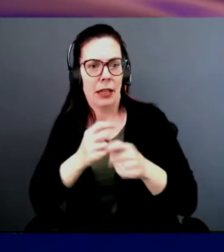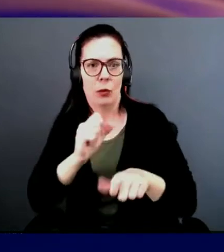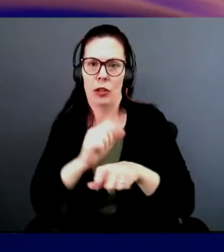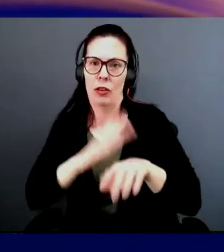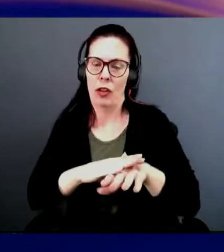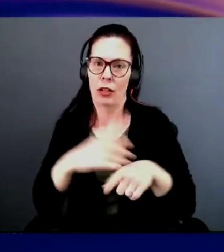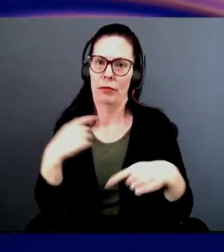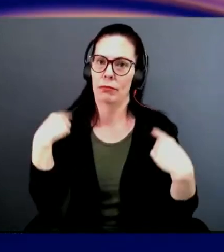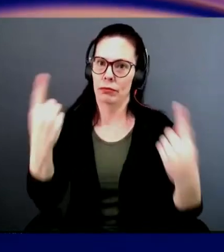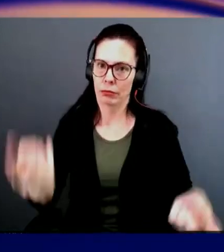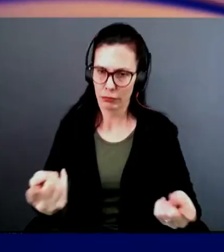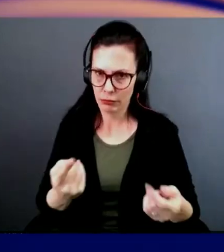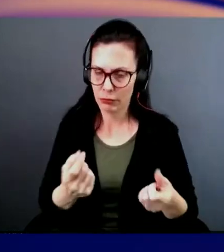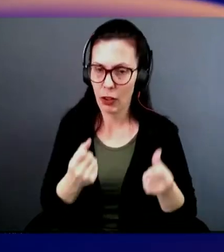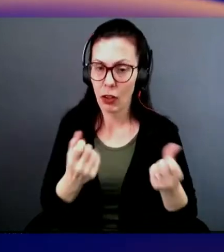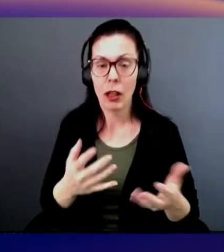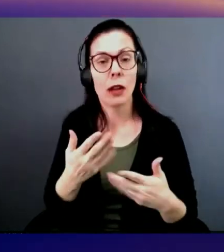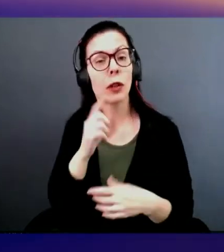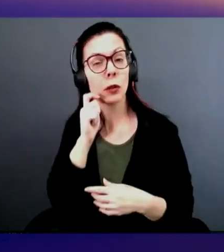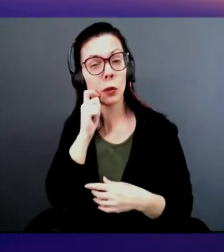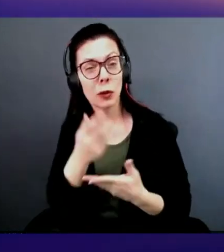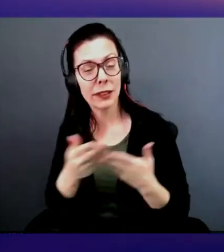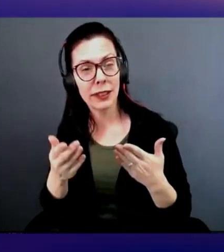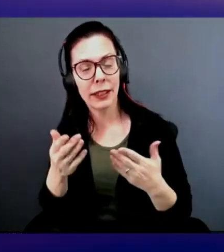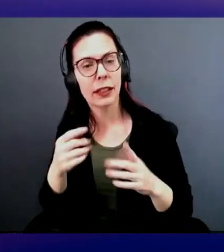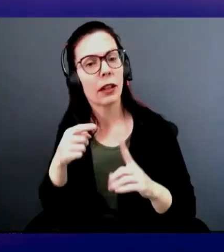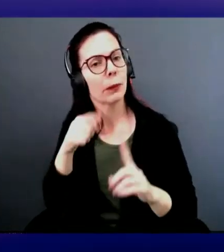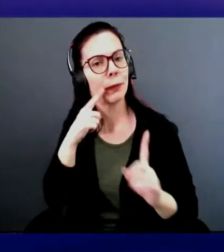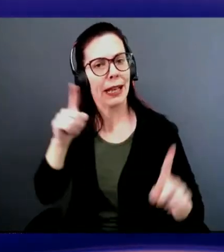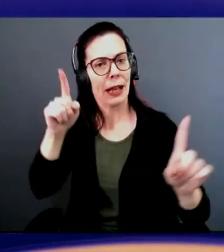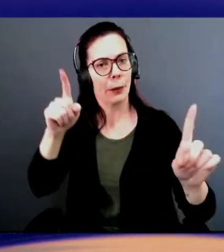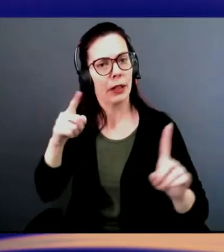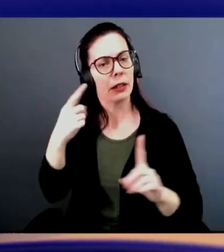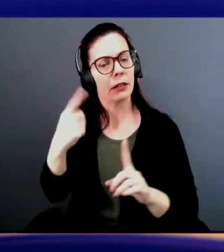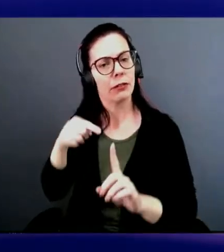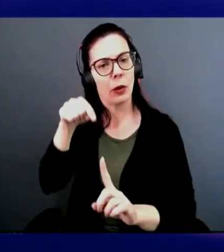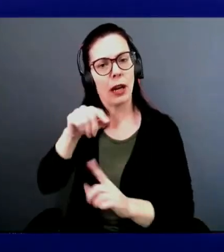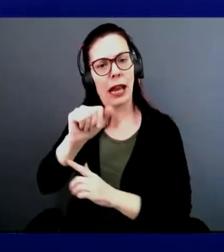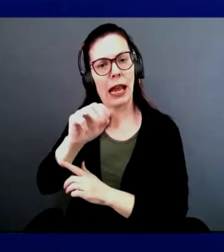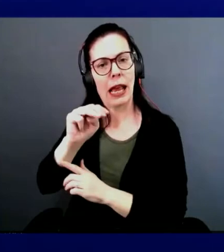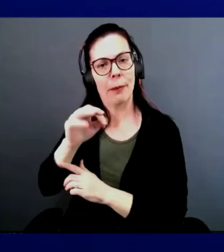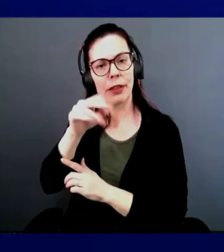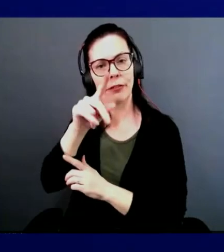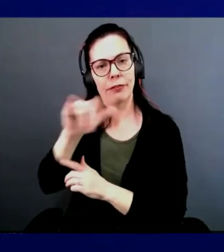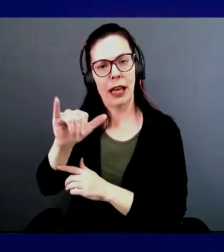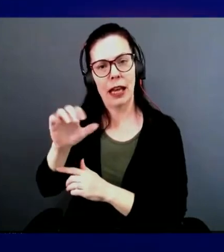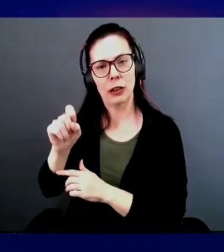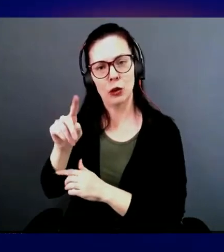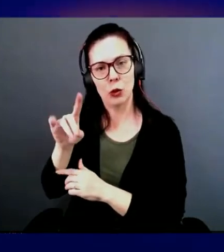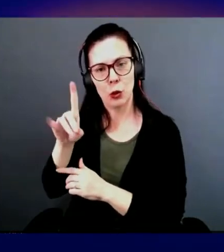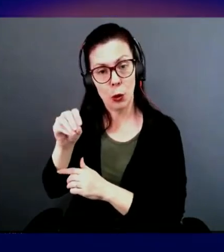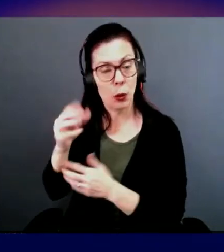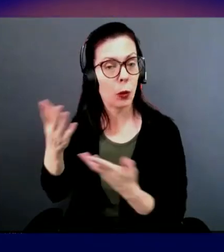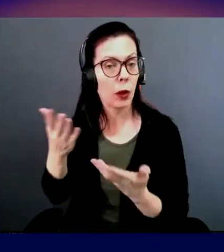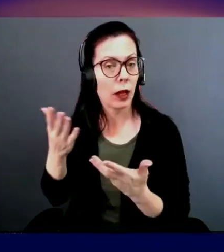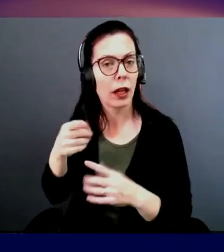And the really cool thing about what's being announced in Amplify studio is that you're able to take a design